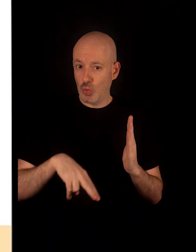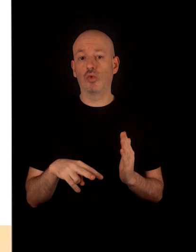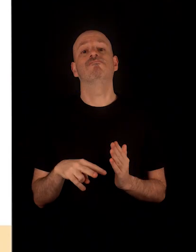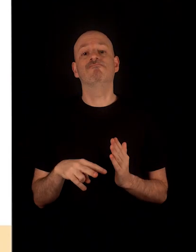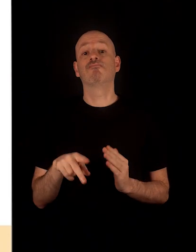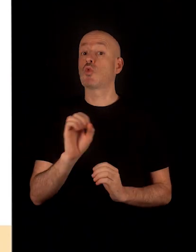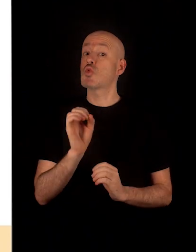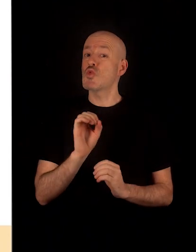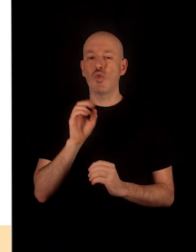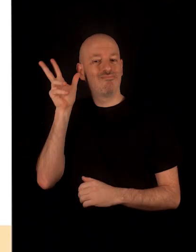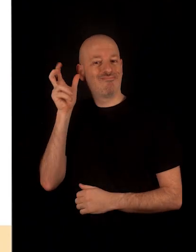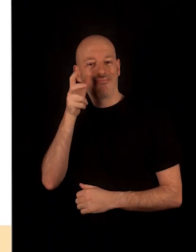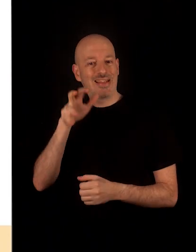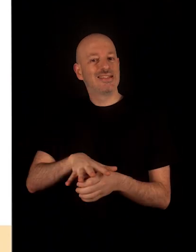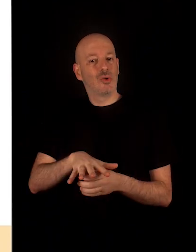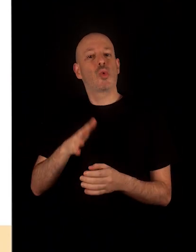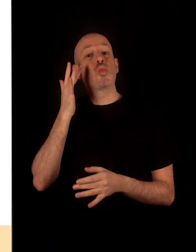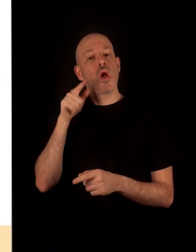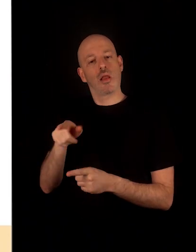Both newly and well-established entities are welcomed.